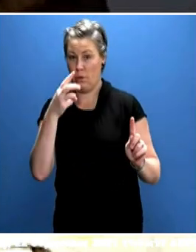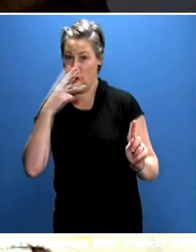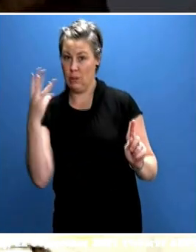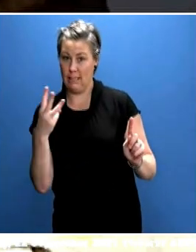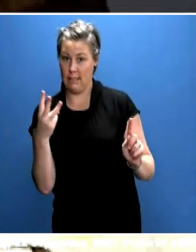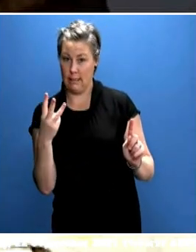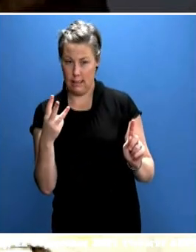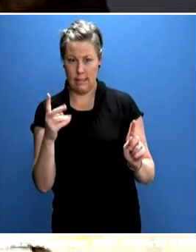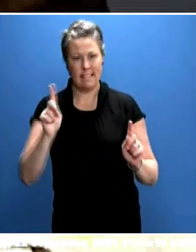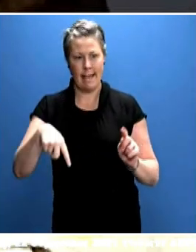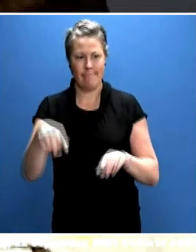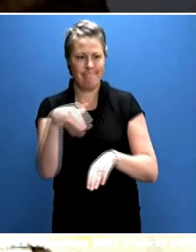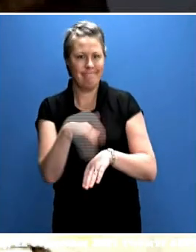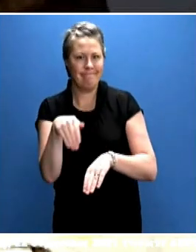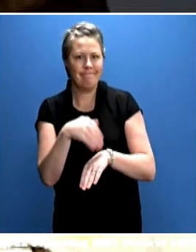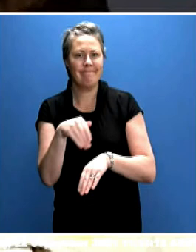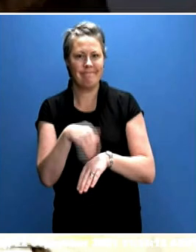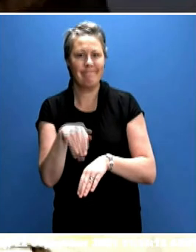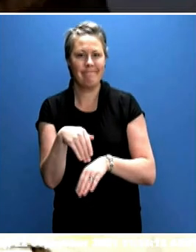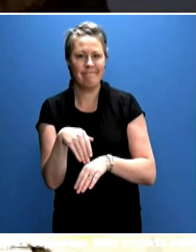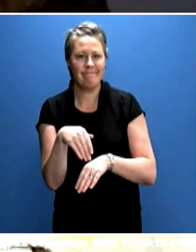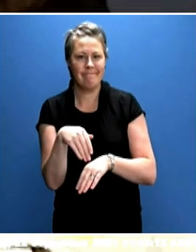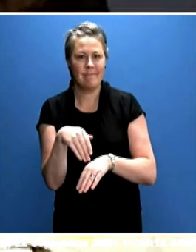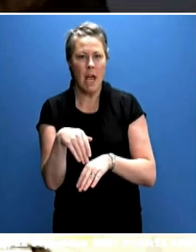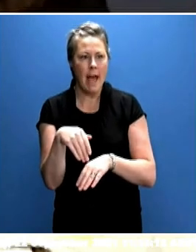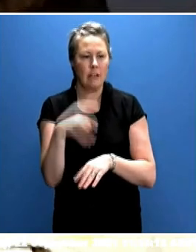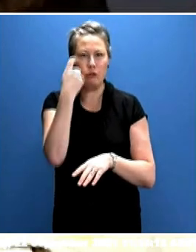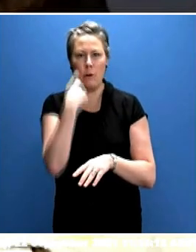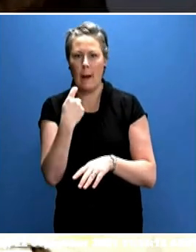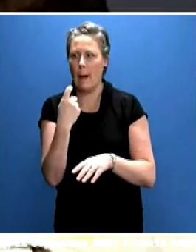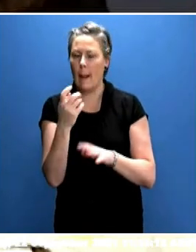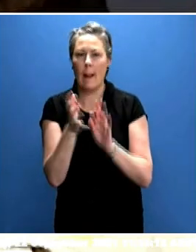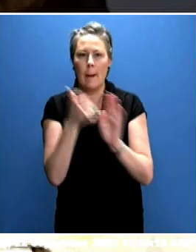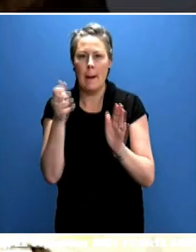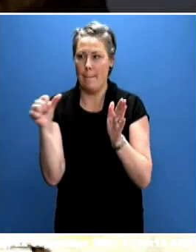The offending is primarily for the purposes of funding their alcohol and